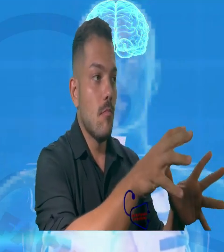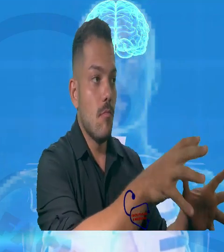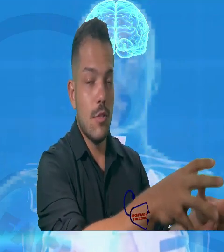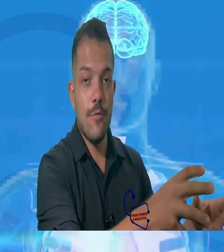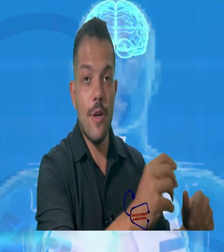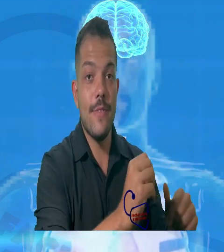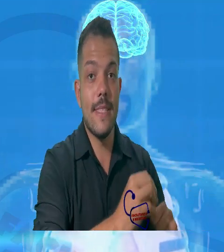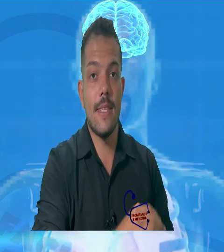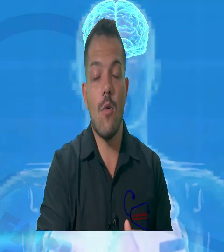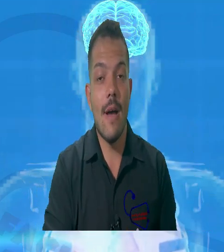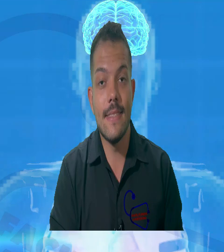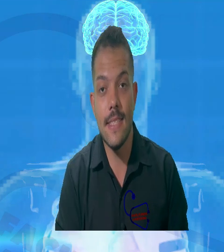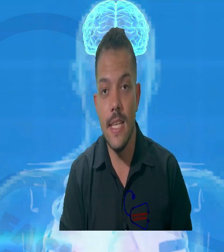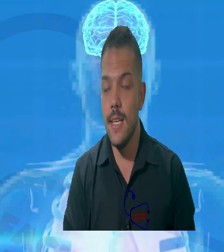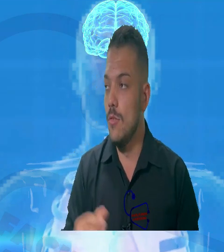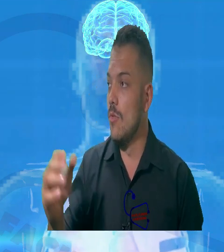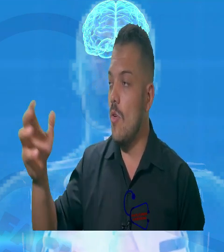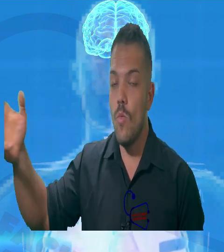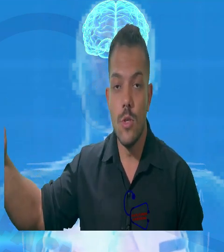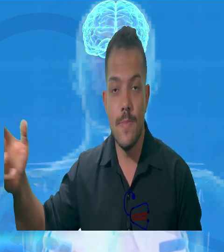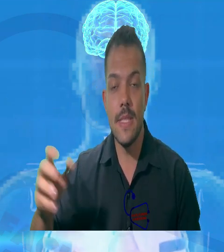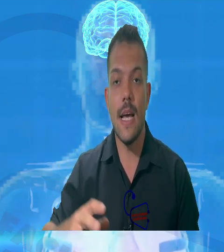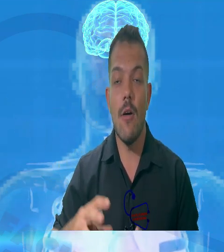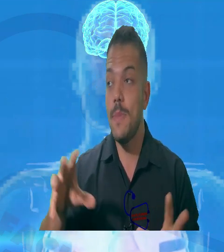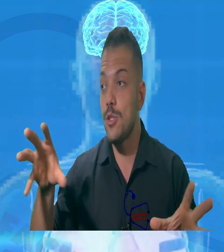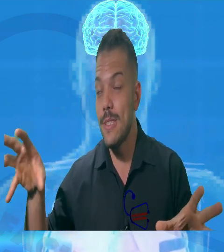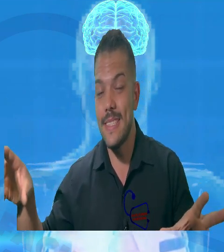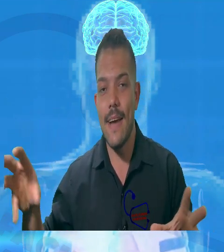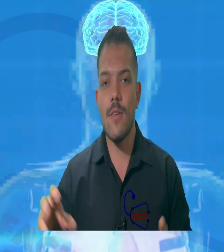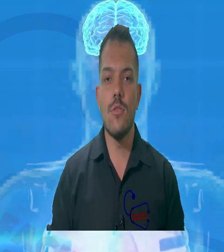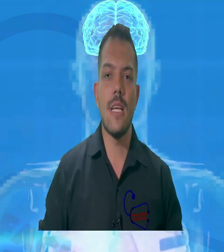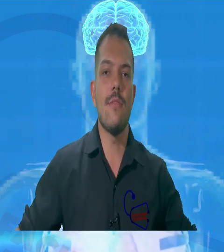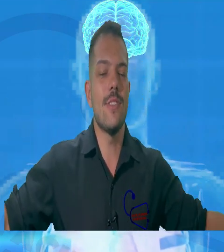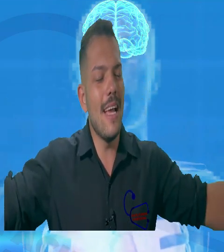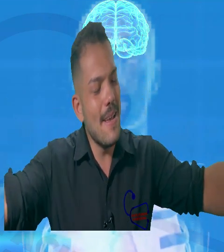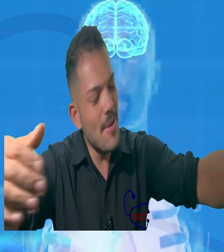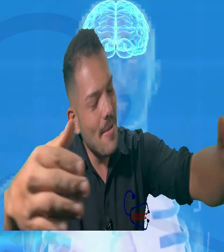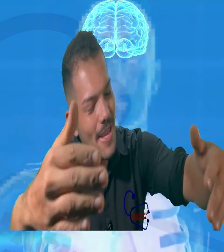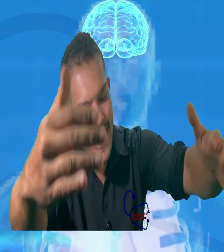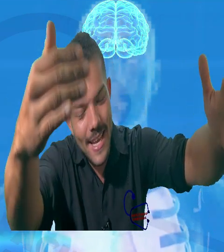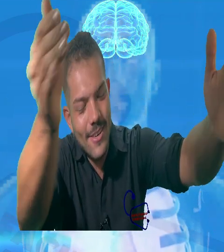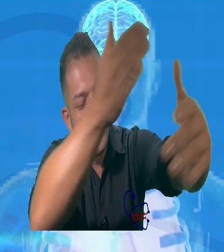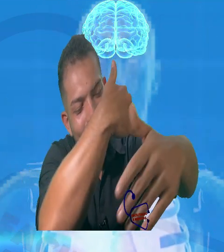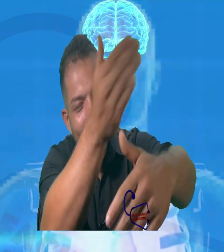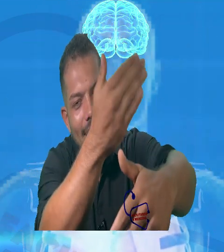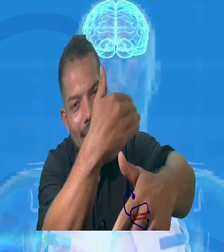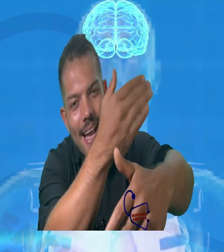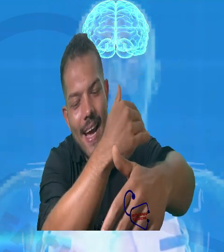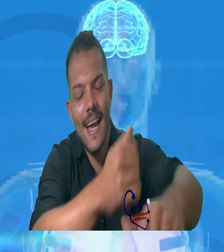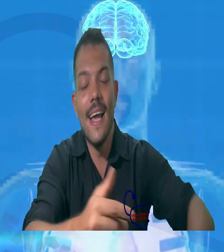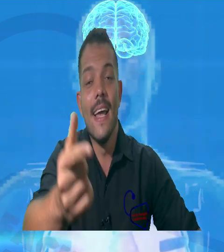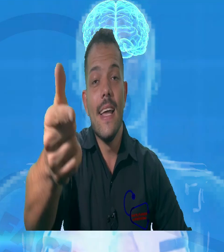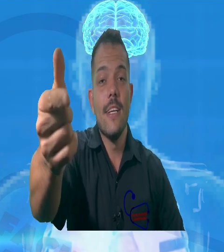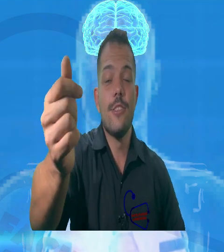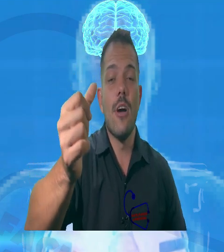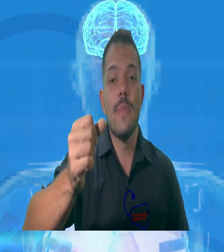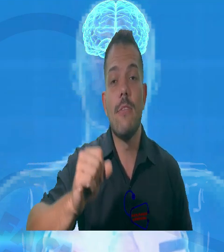you went to visit a nursing home or a hospital the person had scabies is my friend and your friend had